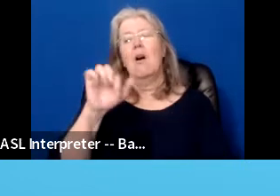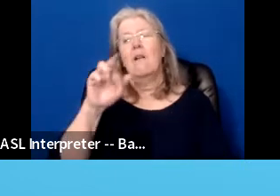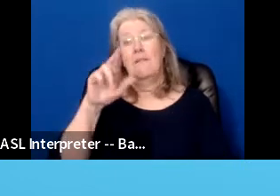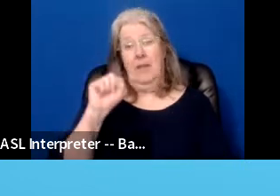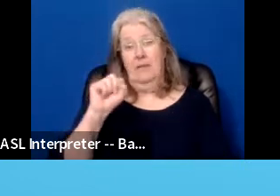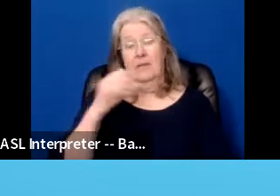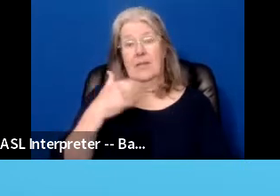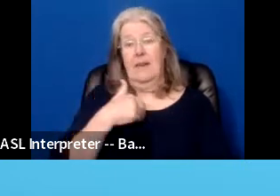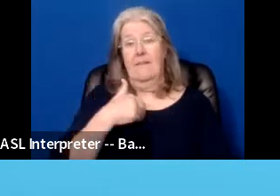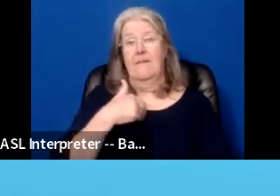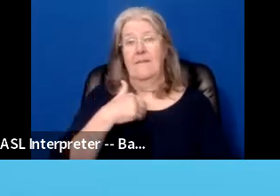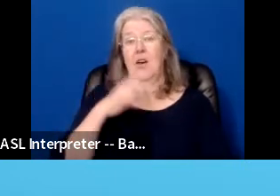called has RNA in it and